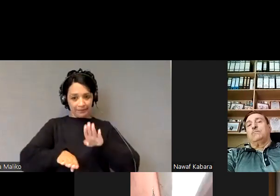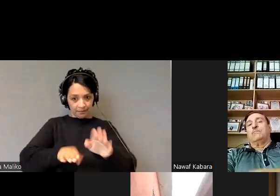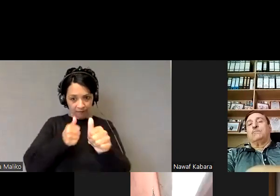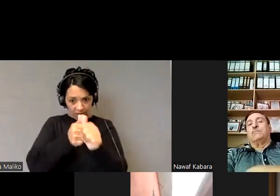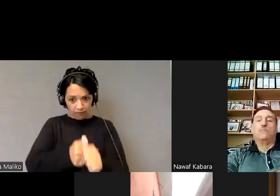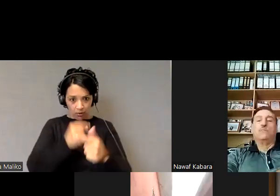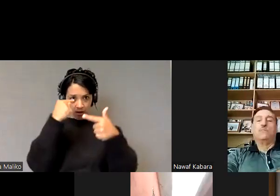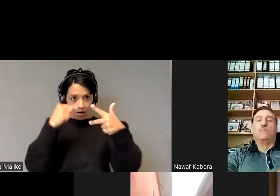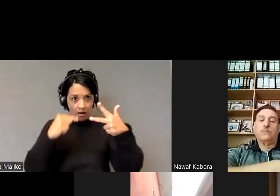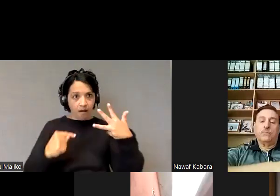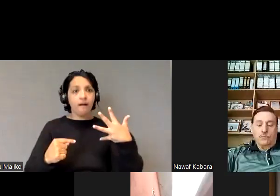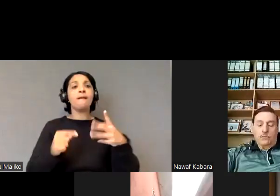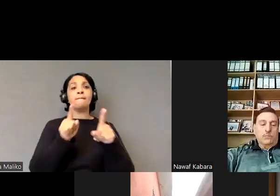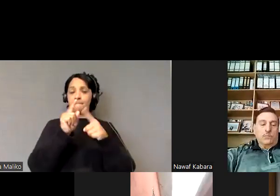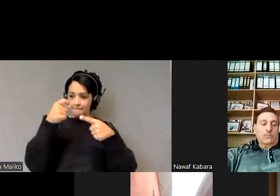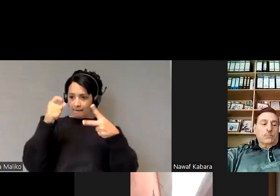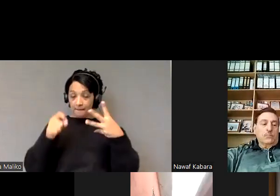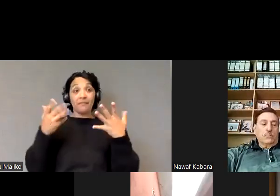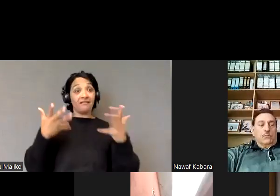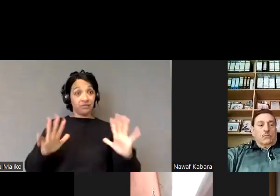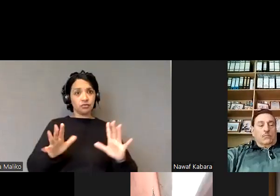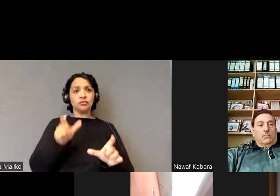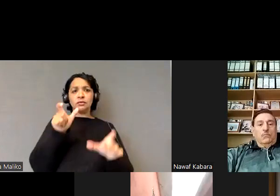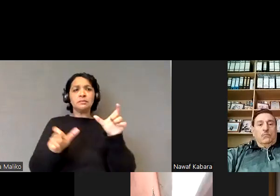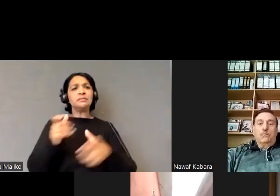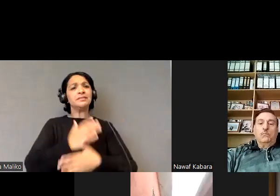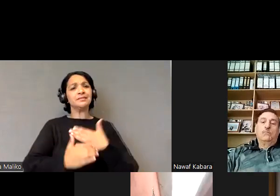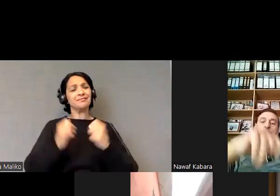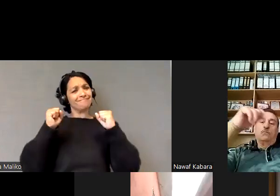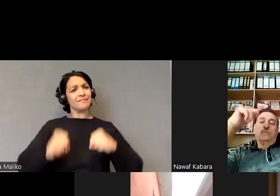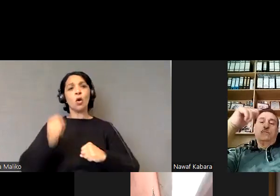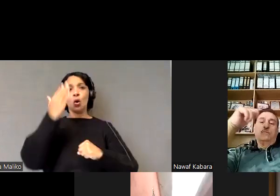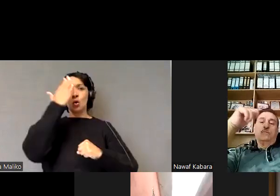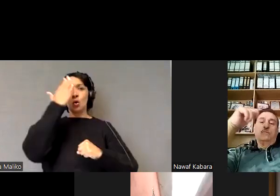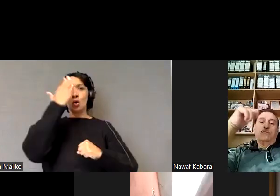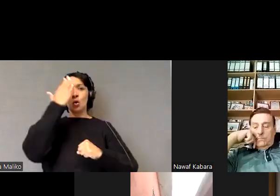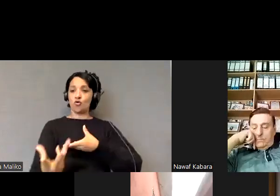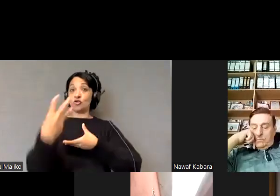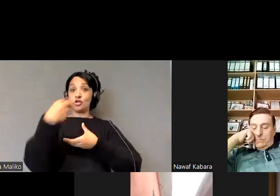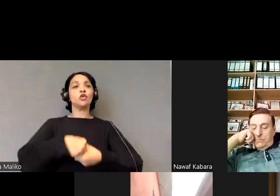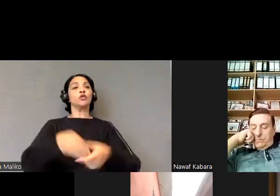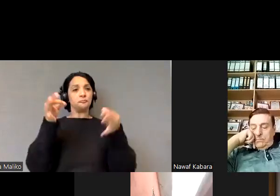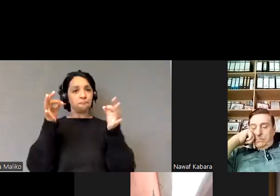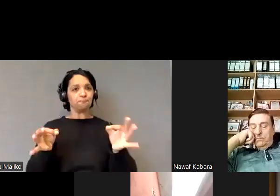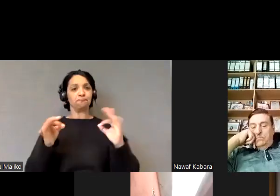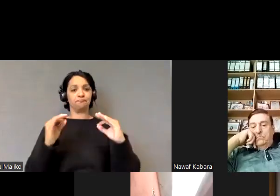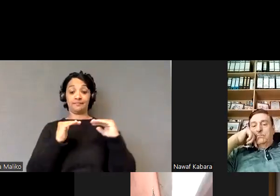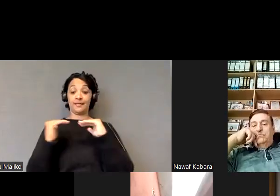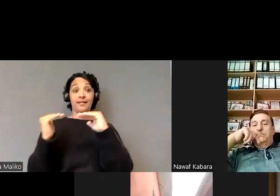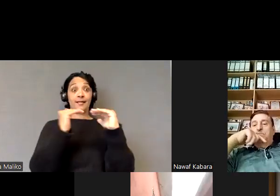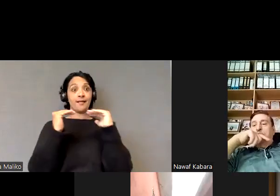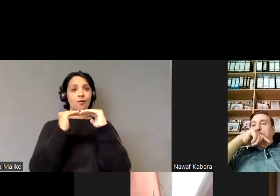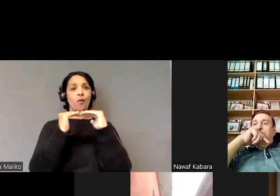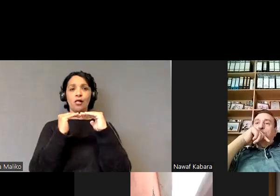fully enjoy and effectively participate in society on an equal basis with others.